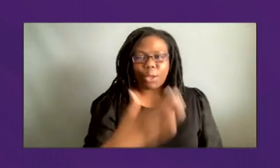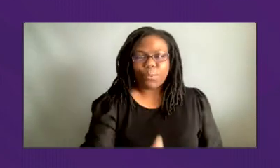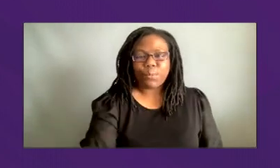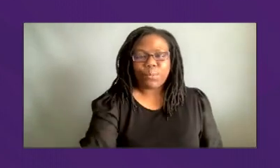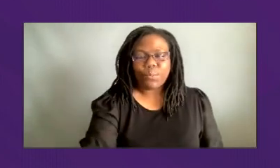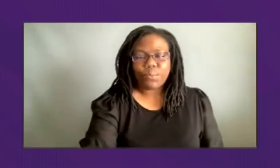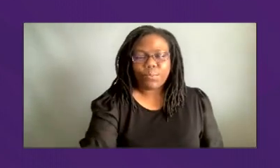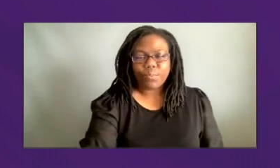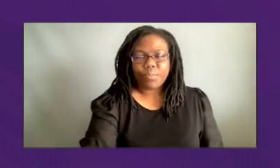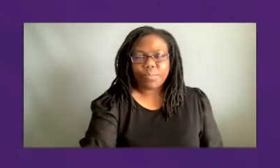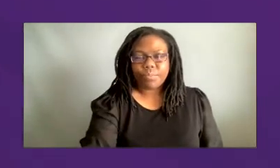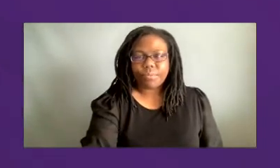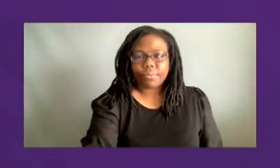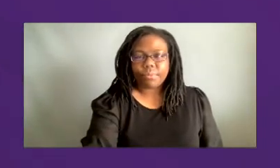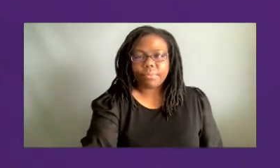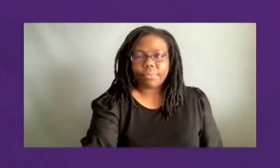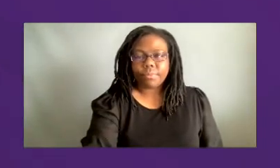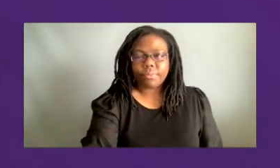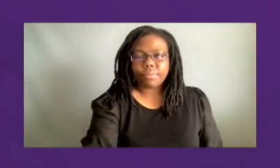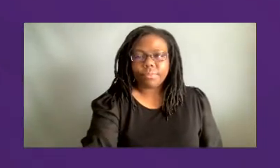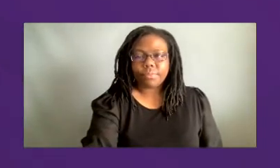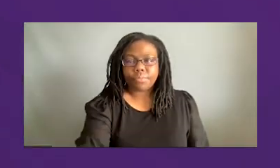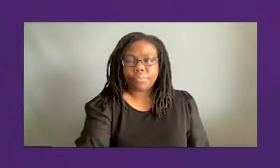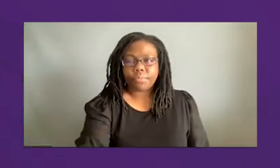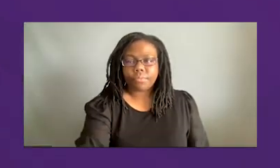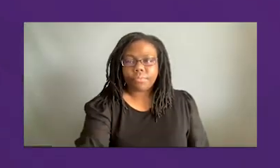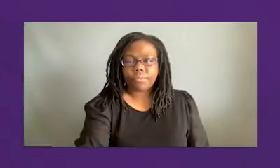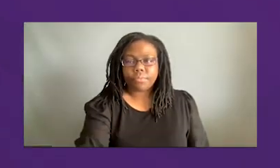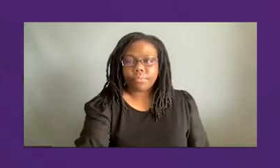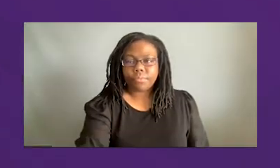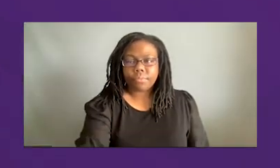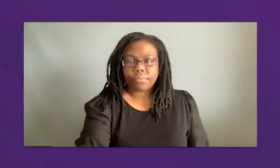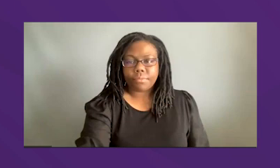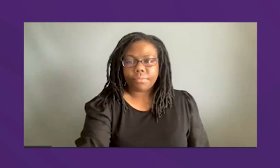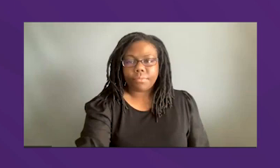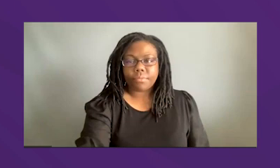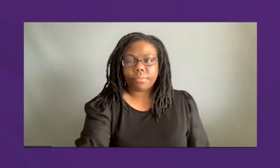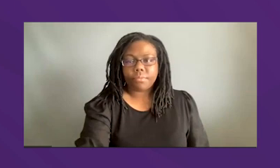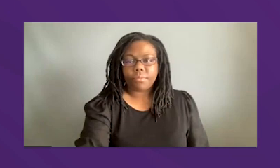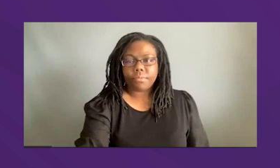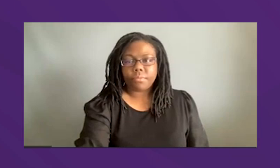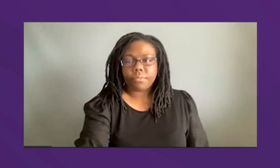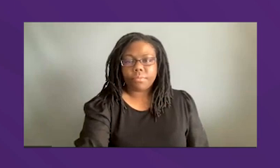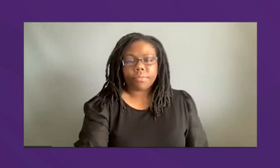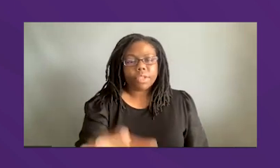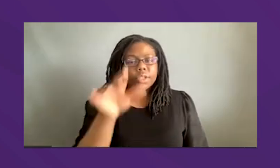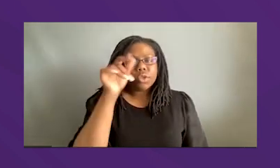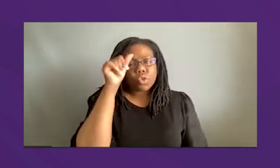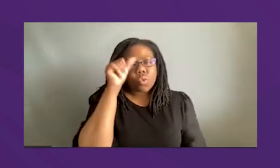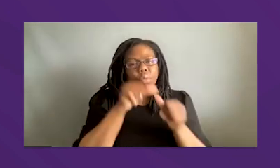remember to look at it from a native perspective. Ask yourself, are you critically evaluating the